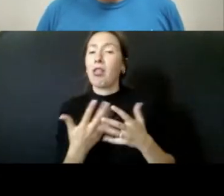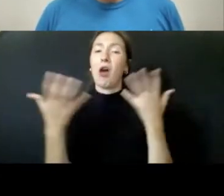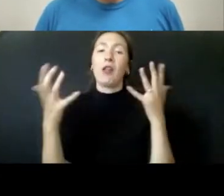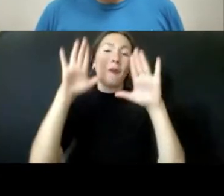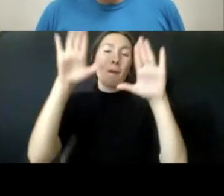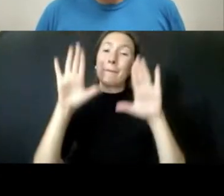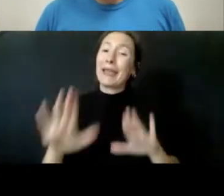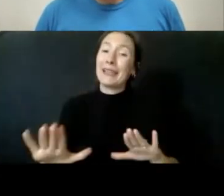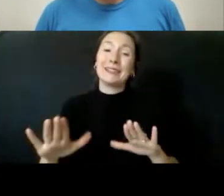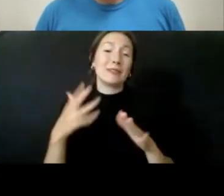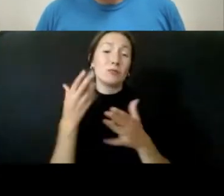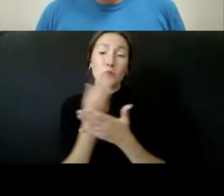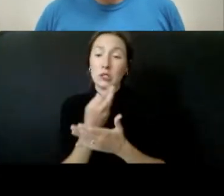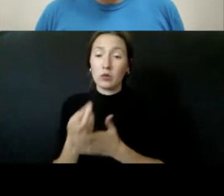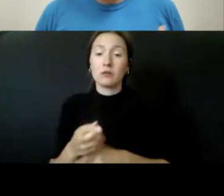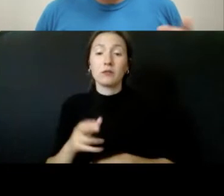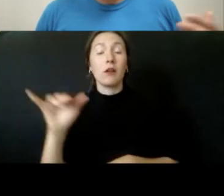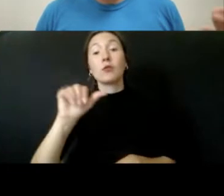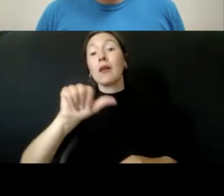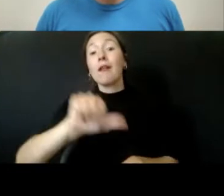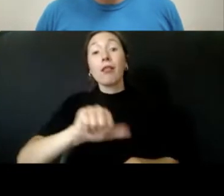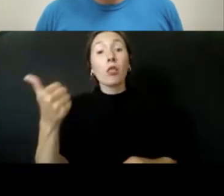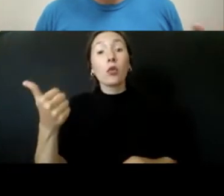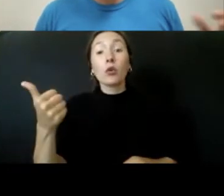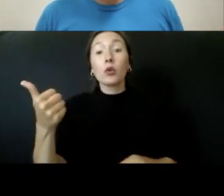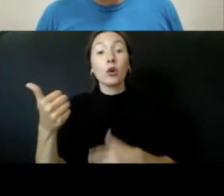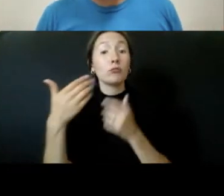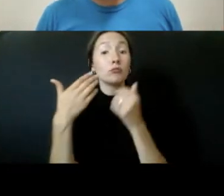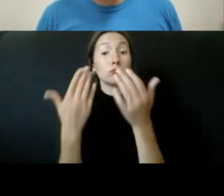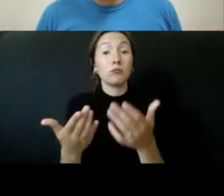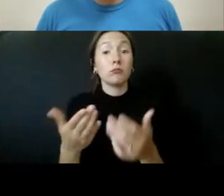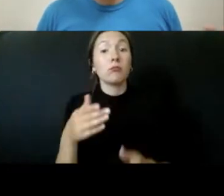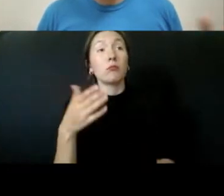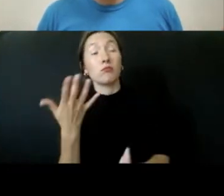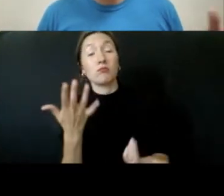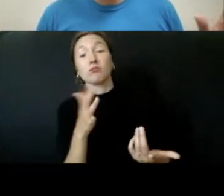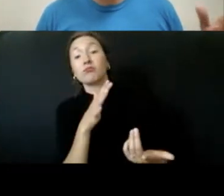companies not the not the one click uh we're gonna make your site accessible because that's